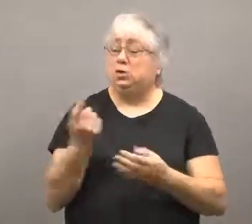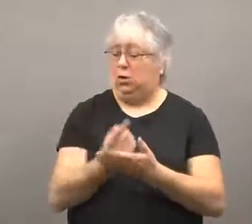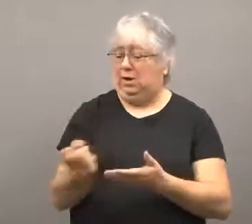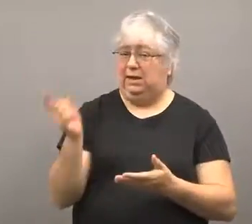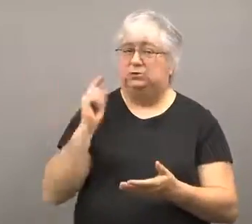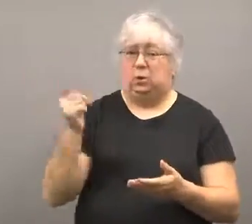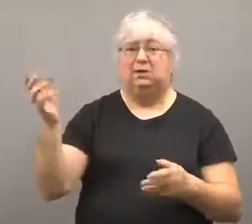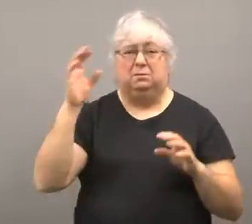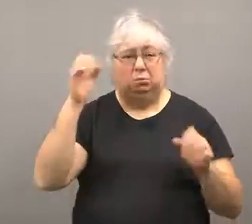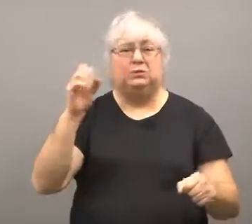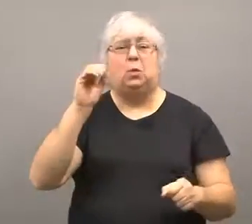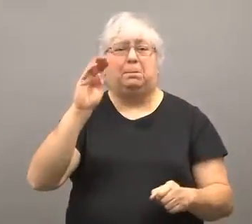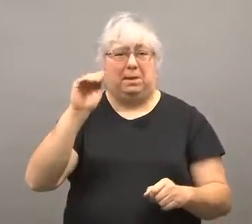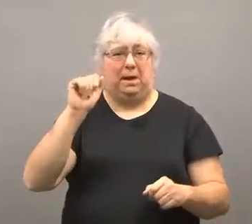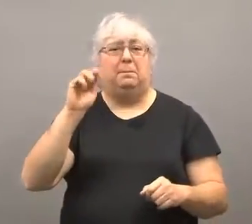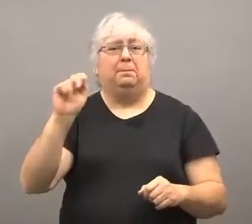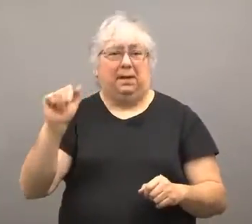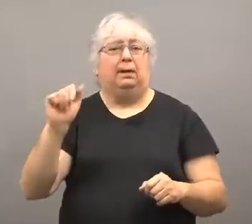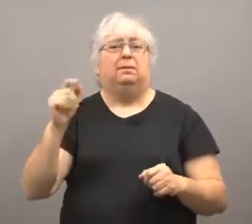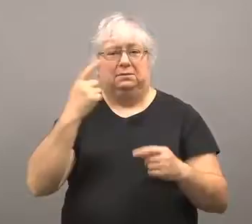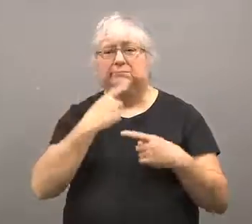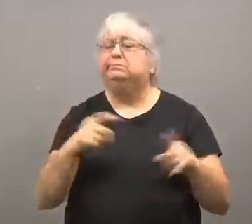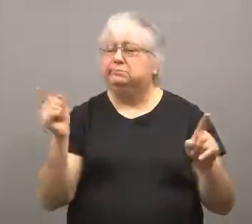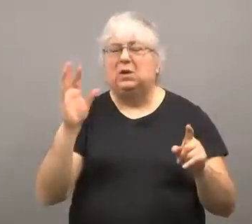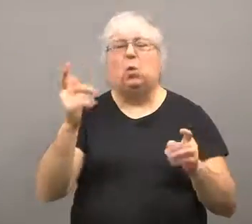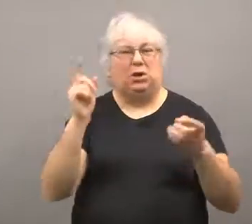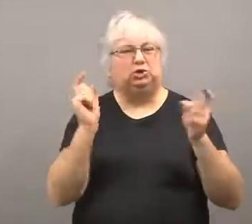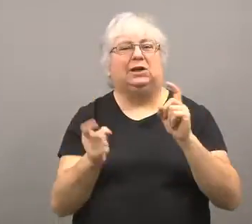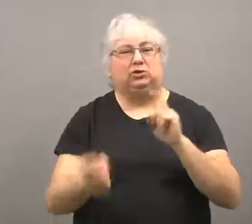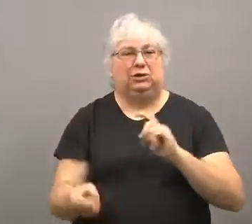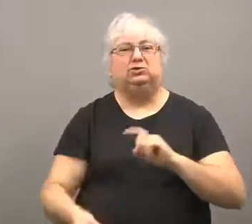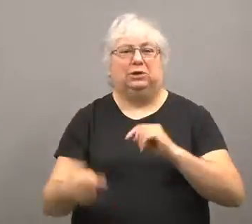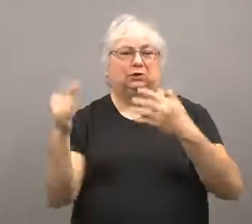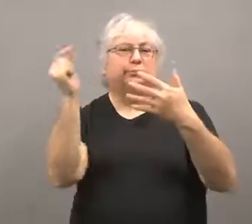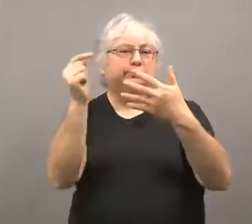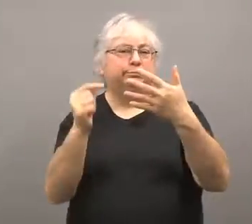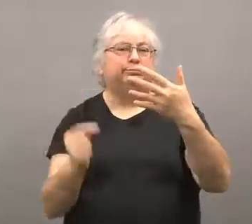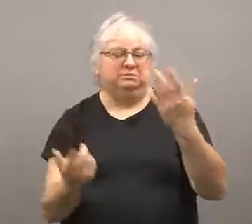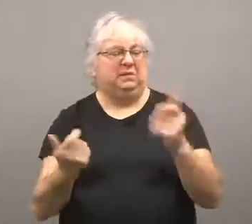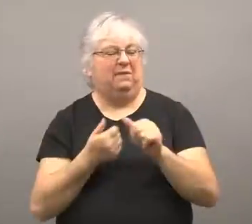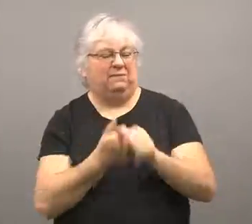Last week, Obama said he would make changes to the program.